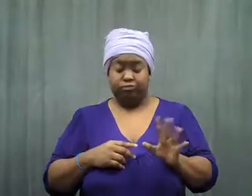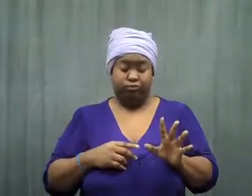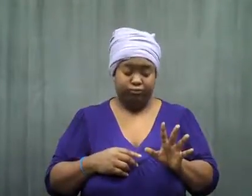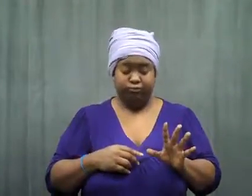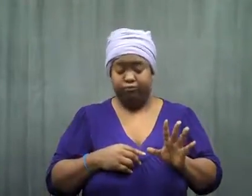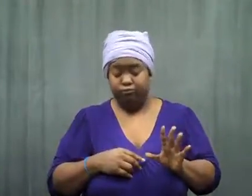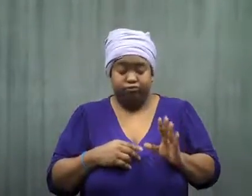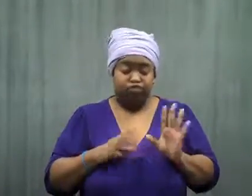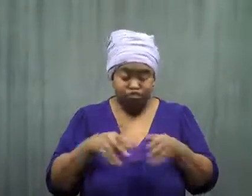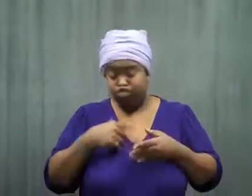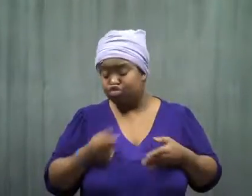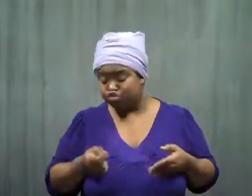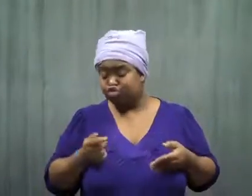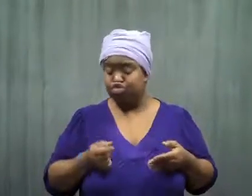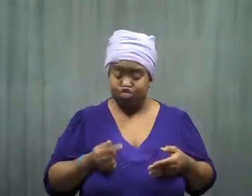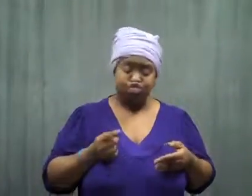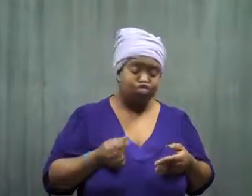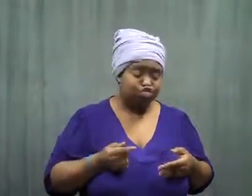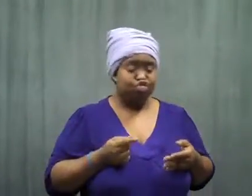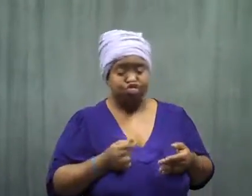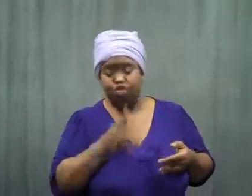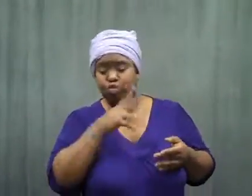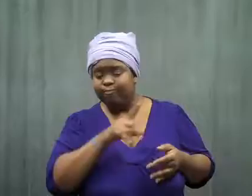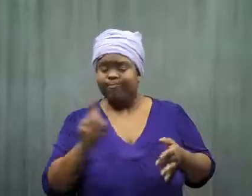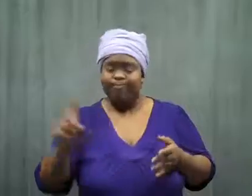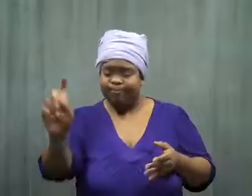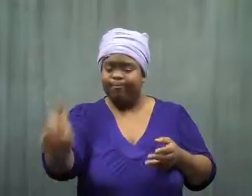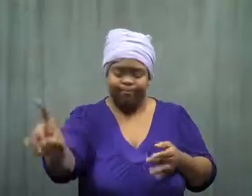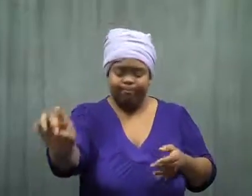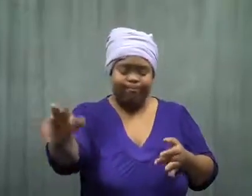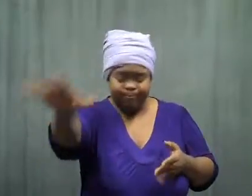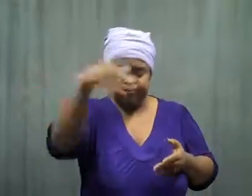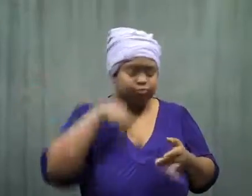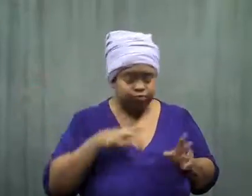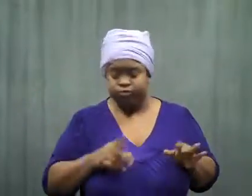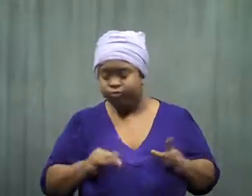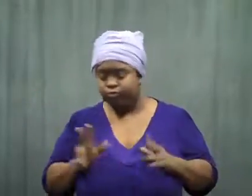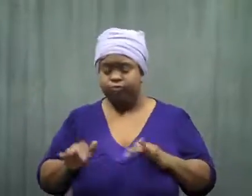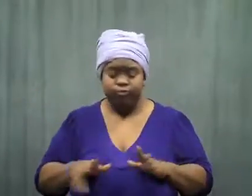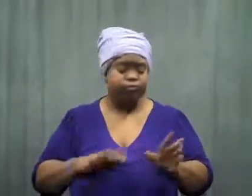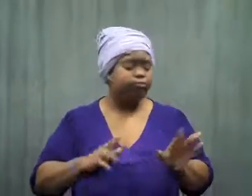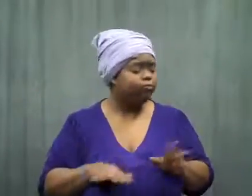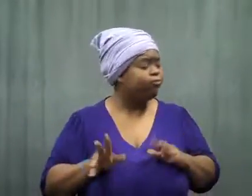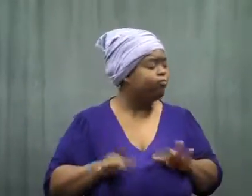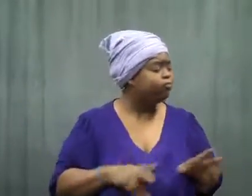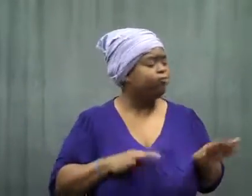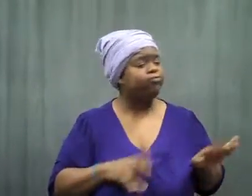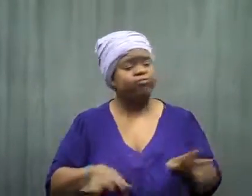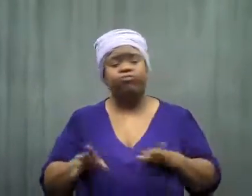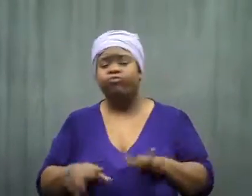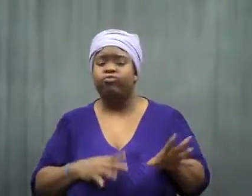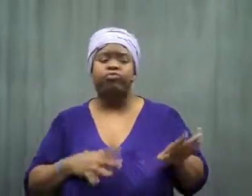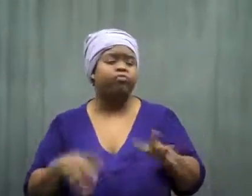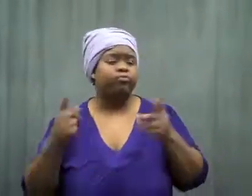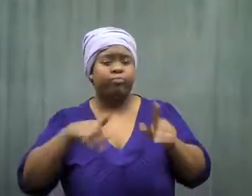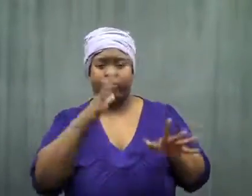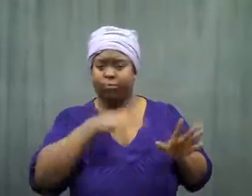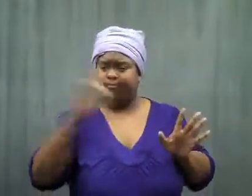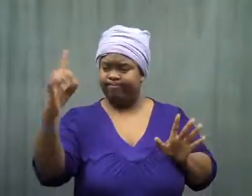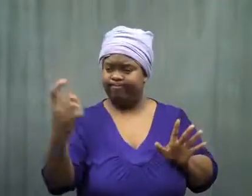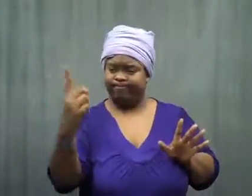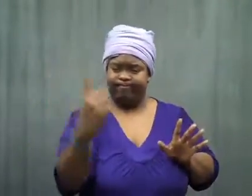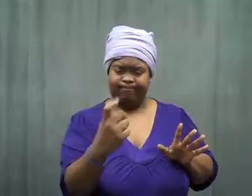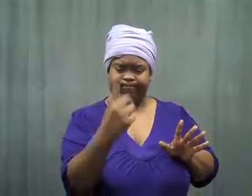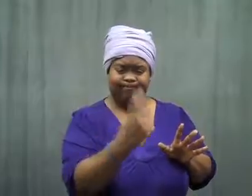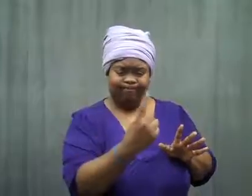I went back to my cell phone and just chilled as I waited.